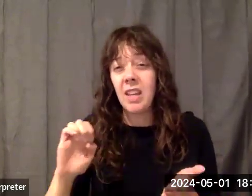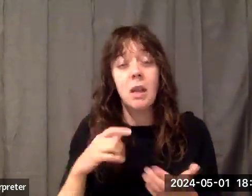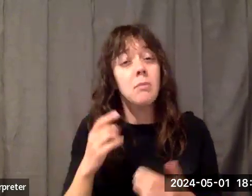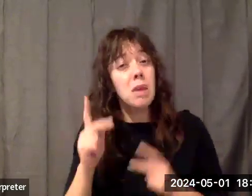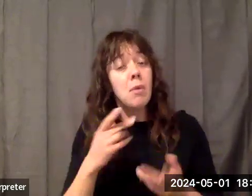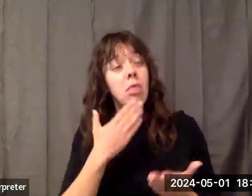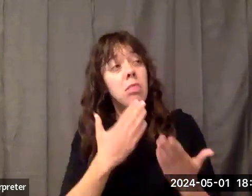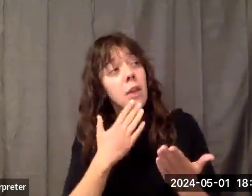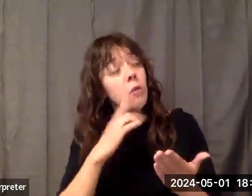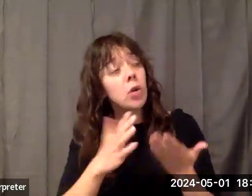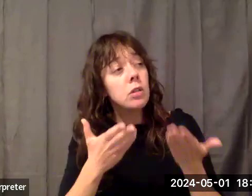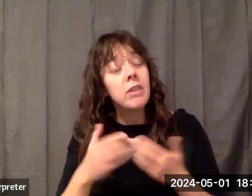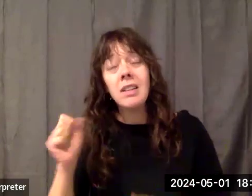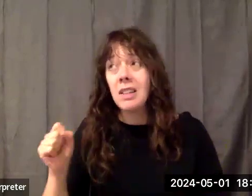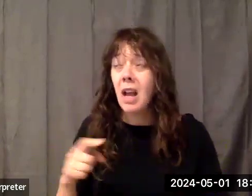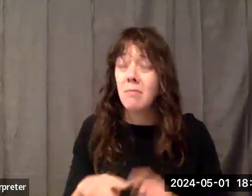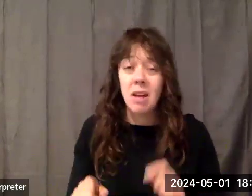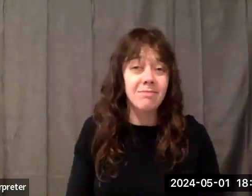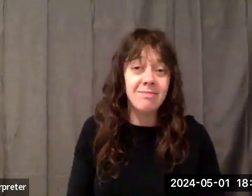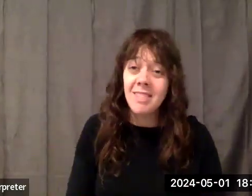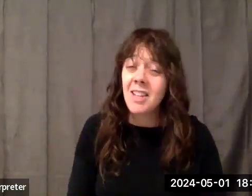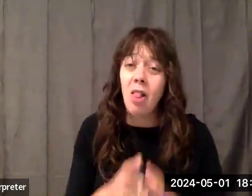And the s ut then licensure tests